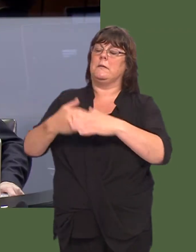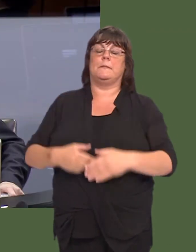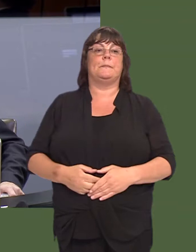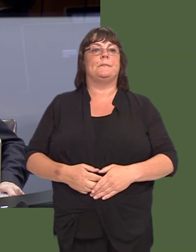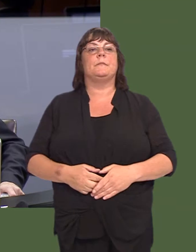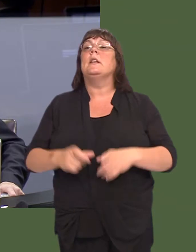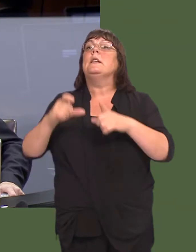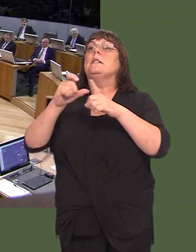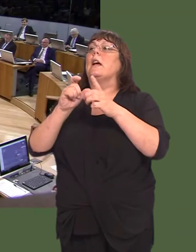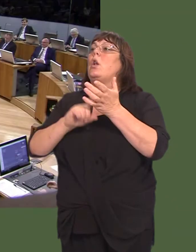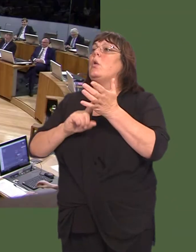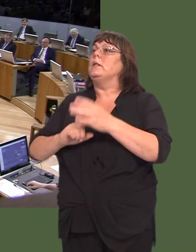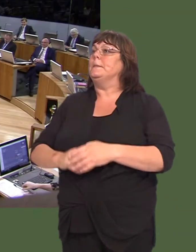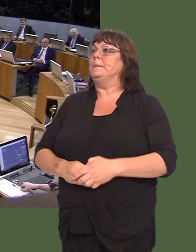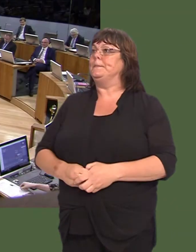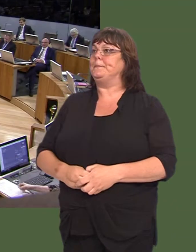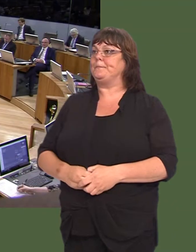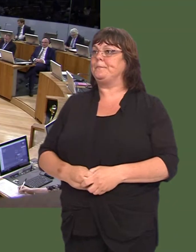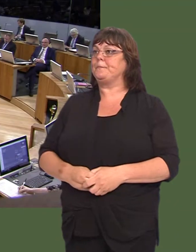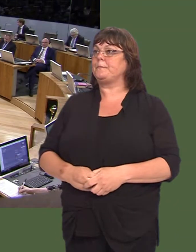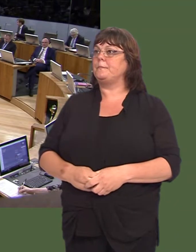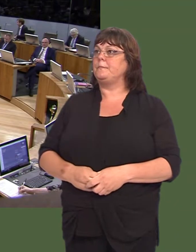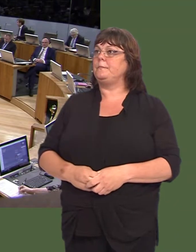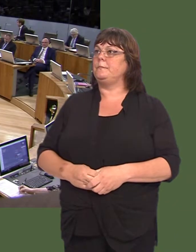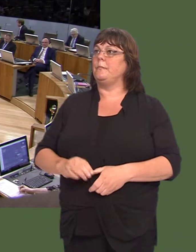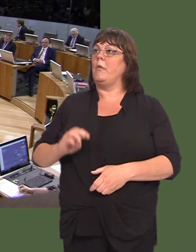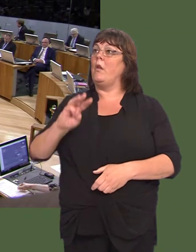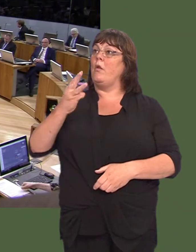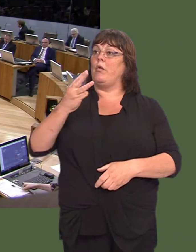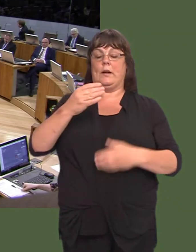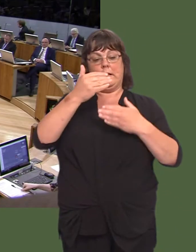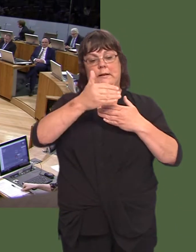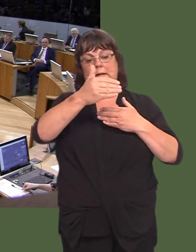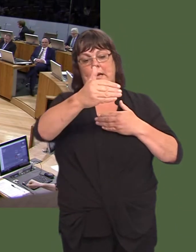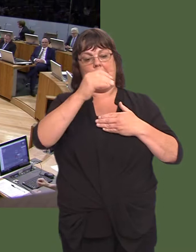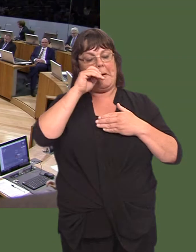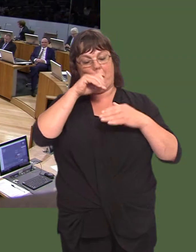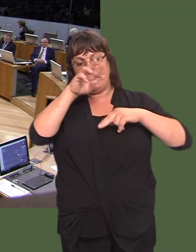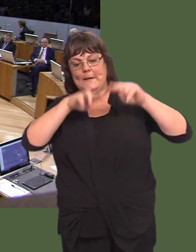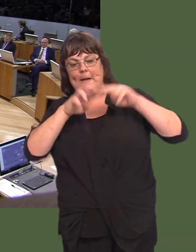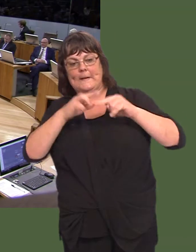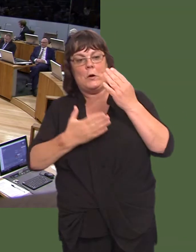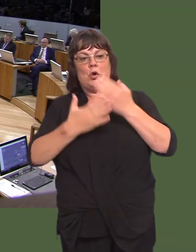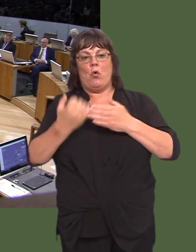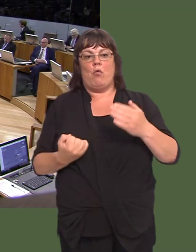Dai Lloyd: In terms of the new three-stage process for assessing proposals for new railway